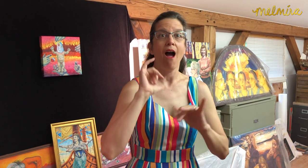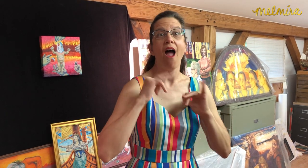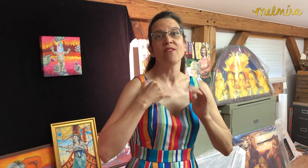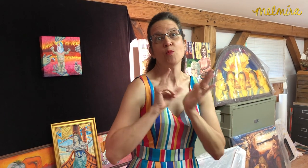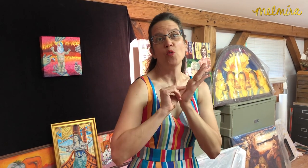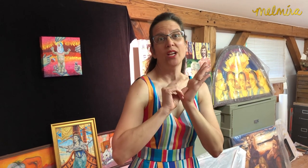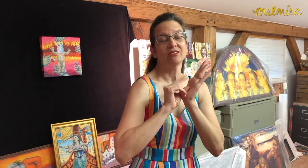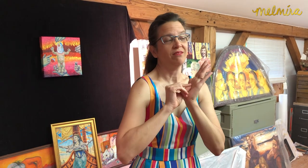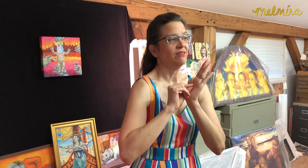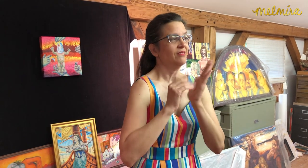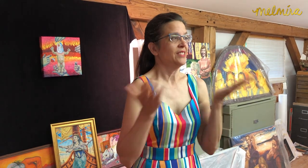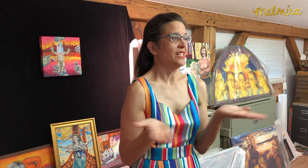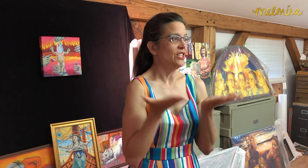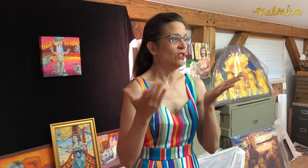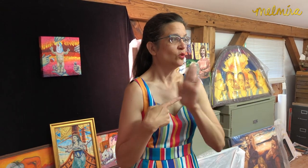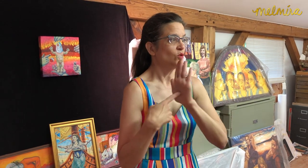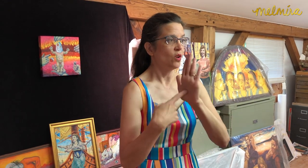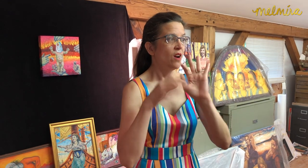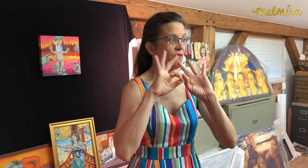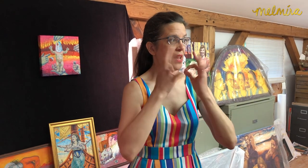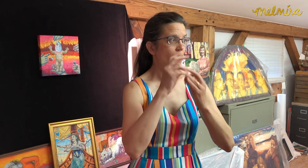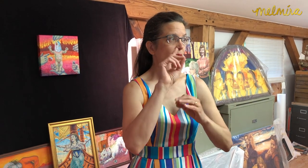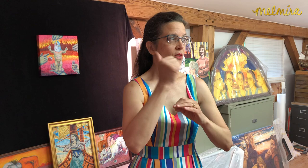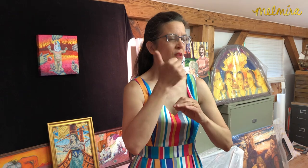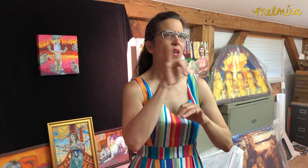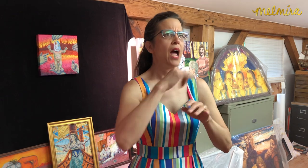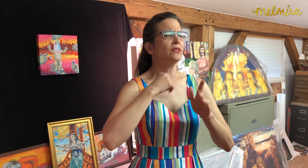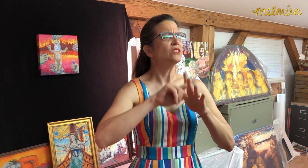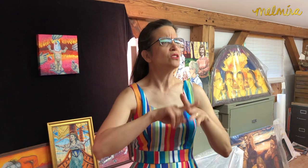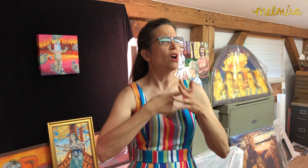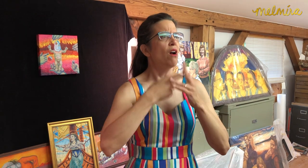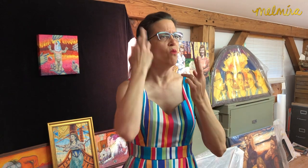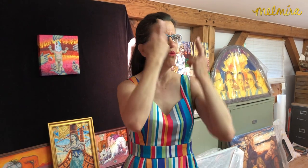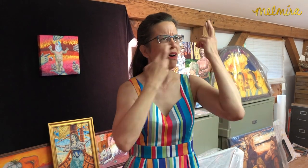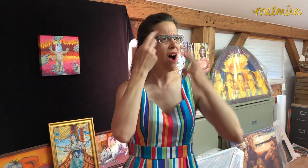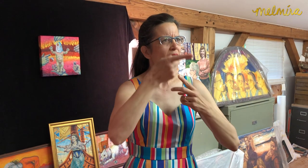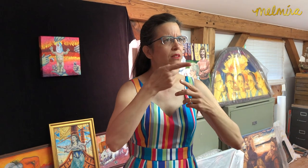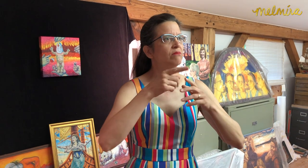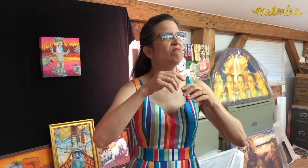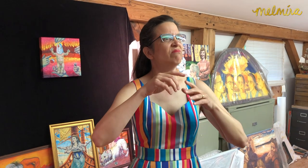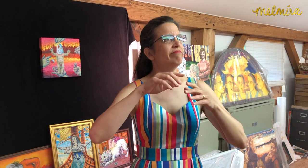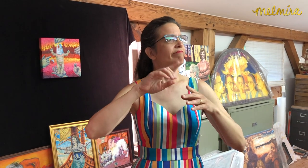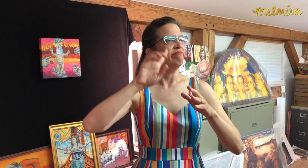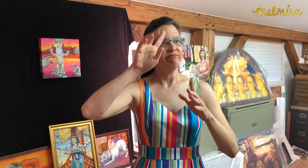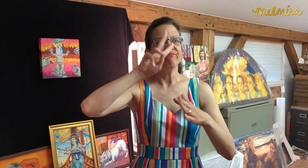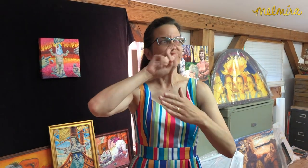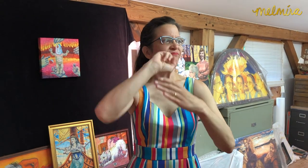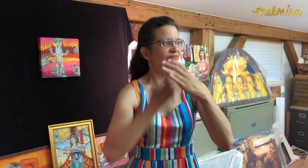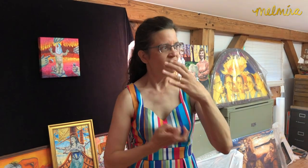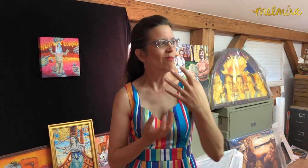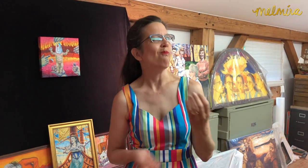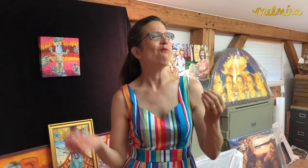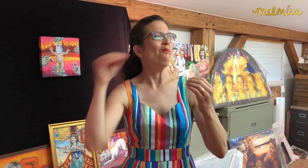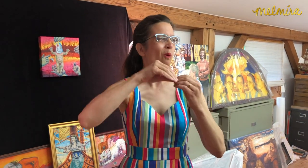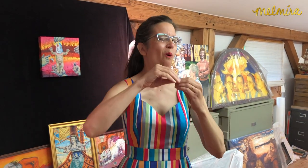I still have the prints of "Family Dog" here. After that I realized I was becoming more immersed